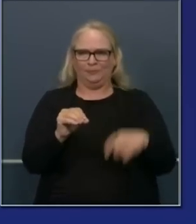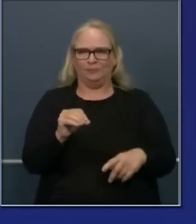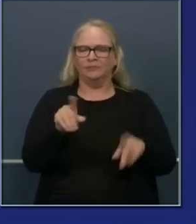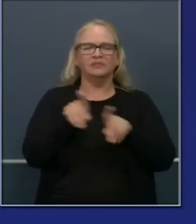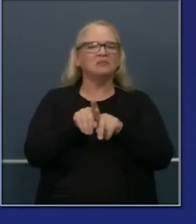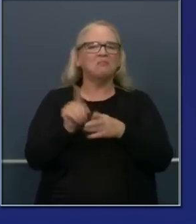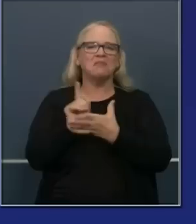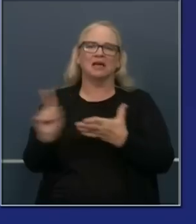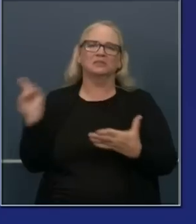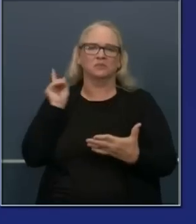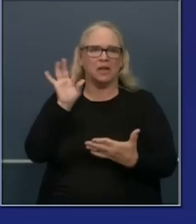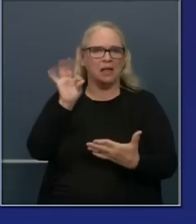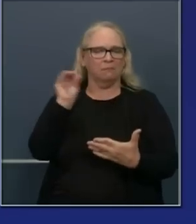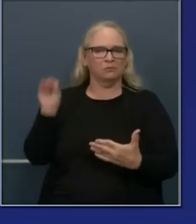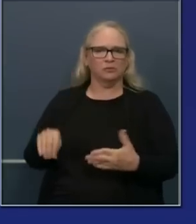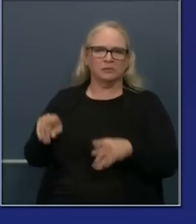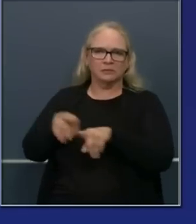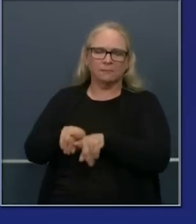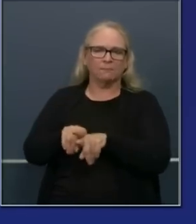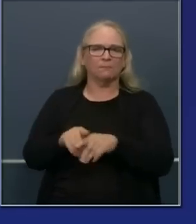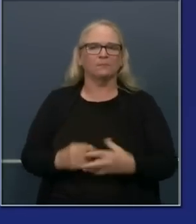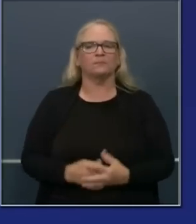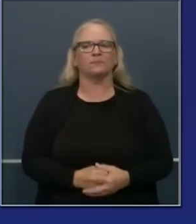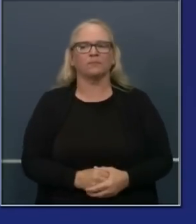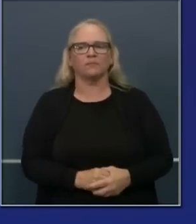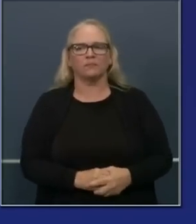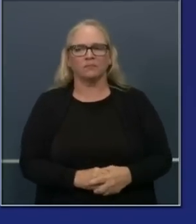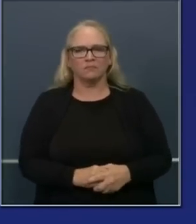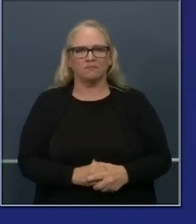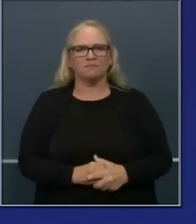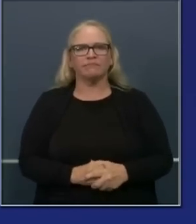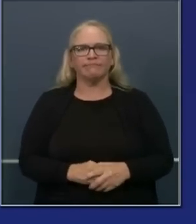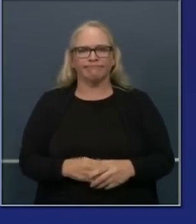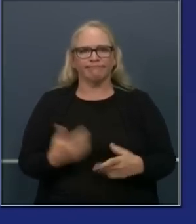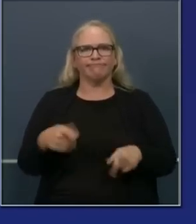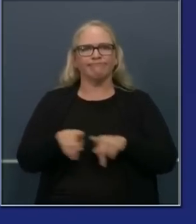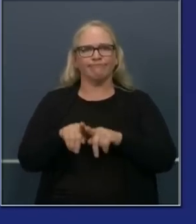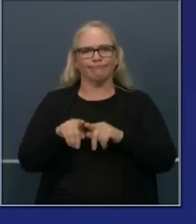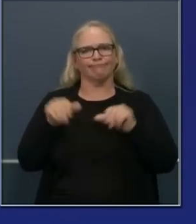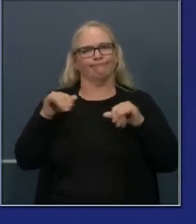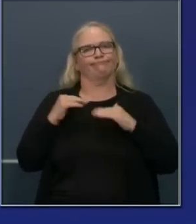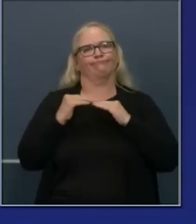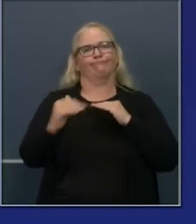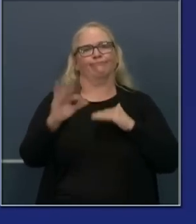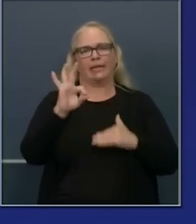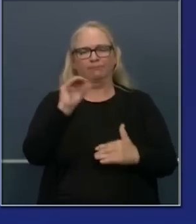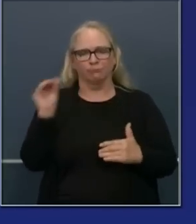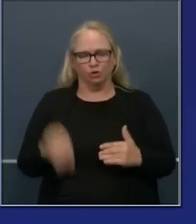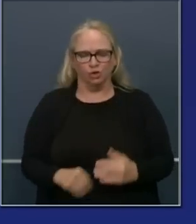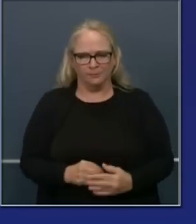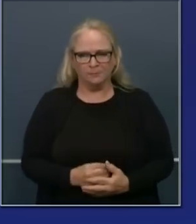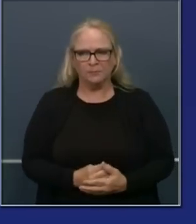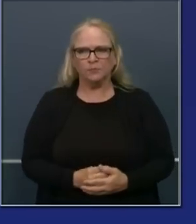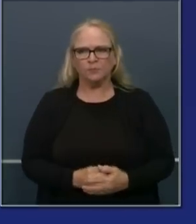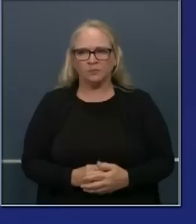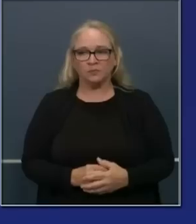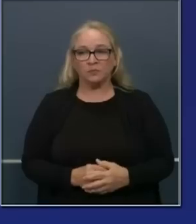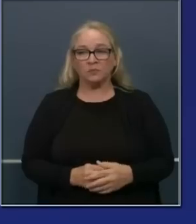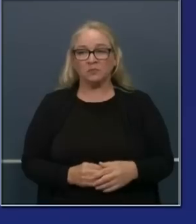AS COVID POSITIVE, WHICH IS ABOUT WHERE WE LEFT THE WEEK LAST WEEK OFF AND MONDAY